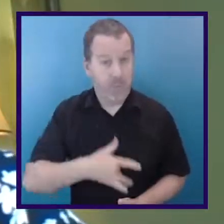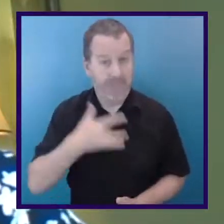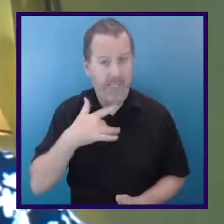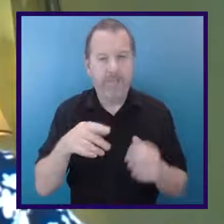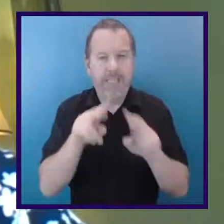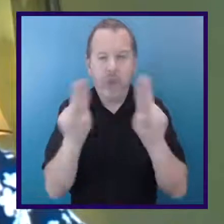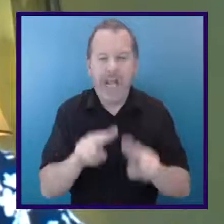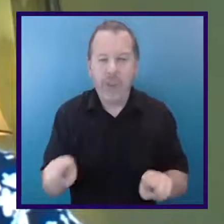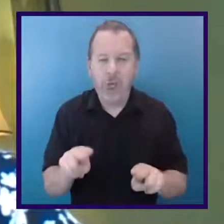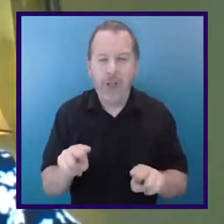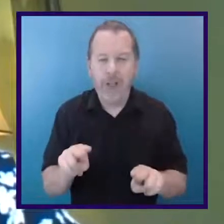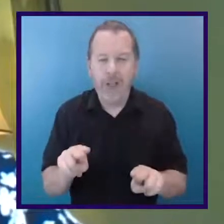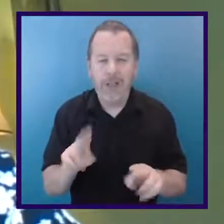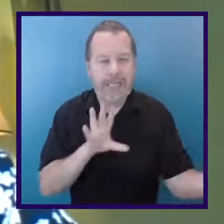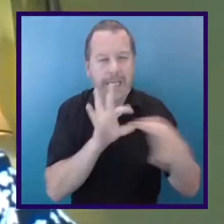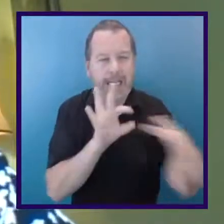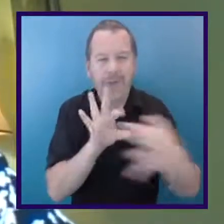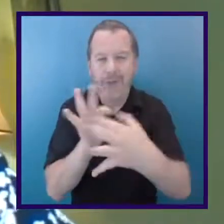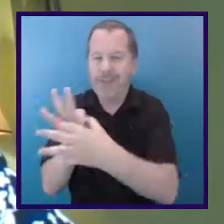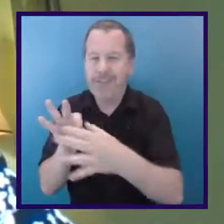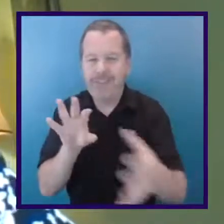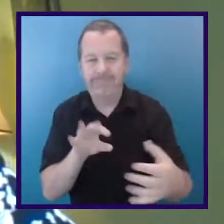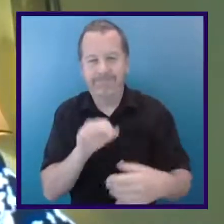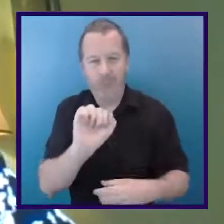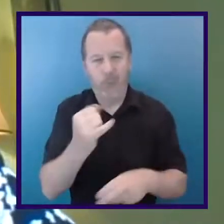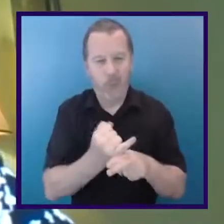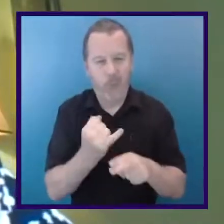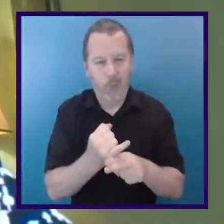How important have you find the international connections in your school, so for example,